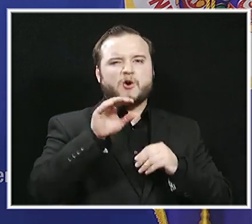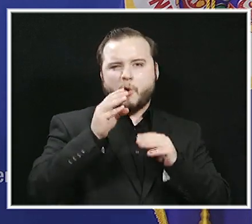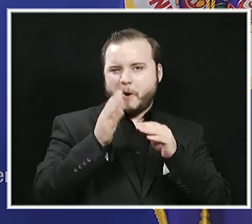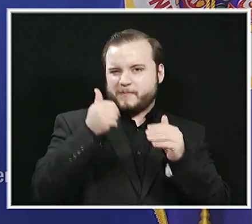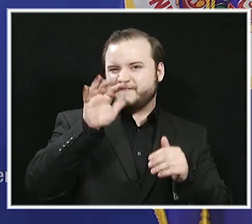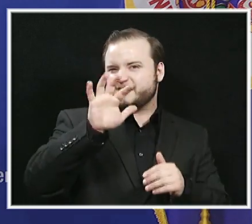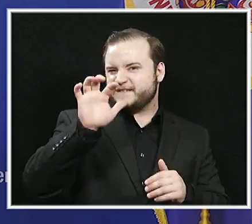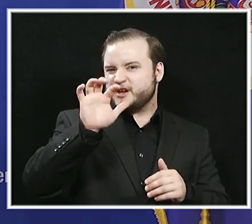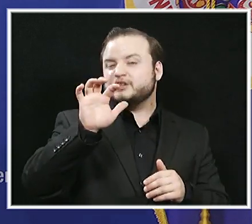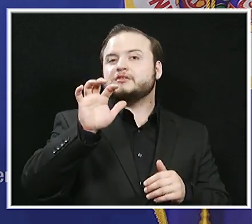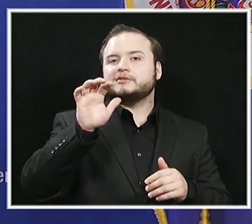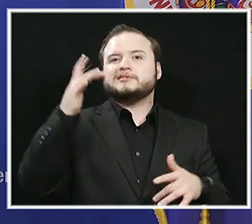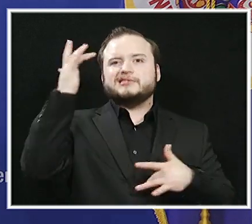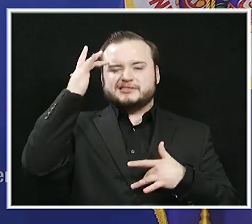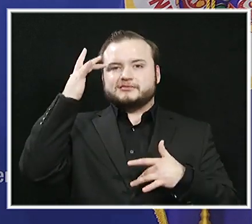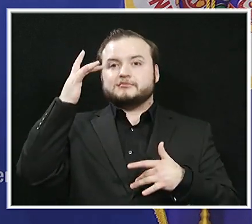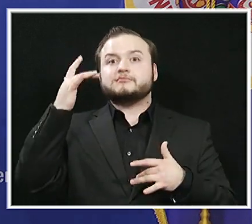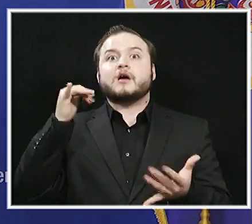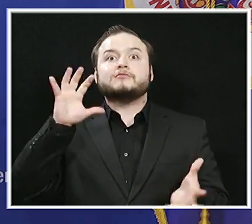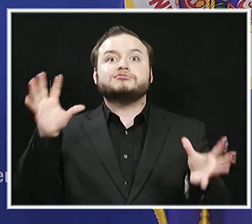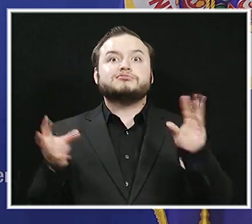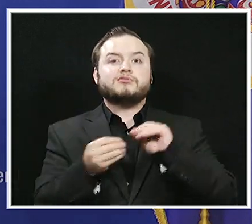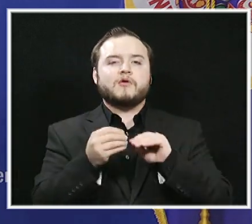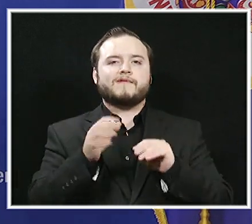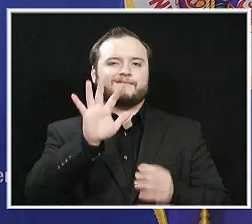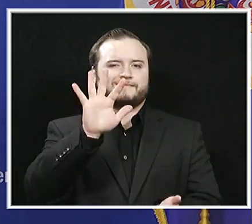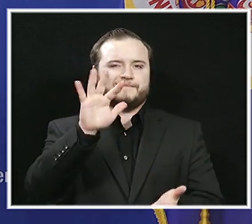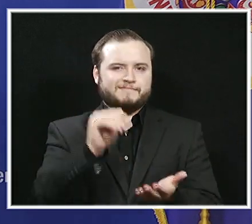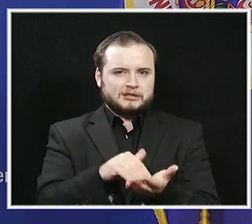another big jump in cases, almost 500 more cases from yesterday. We are now